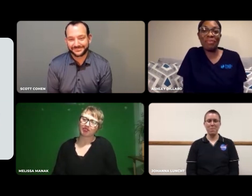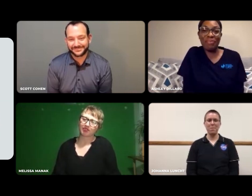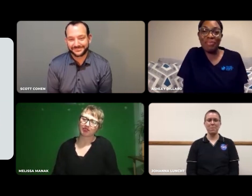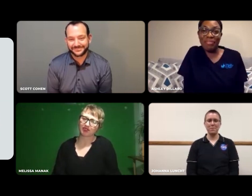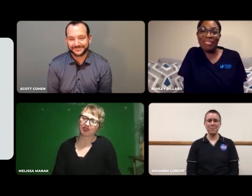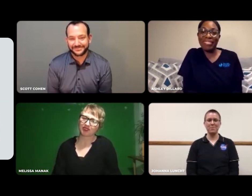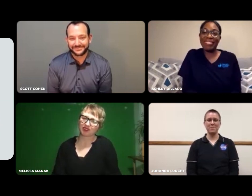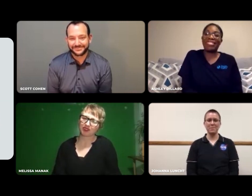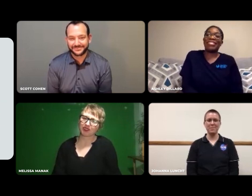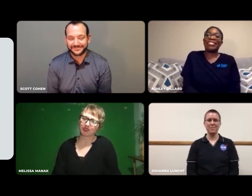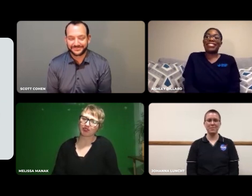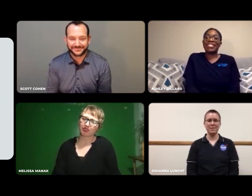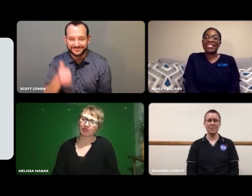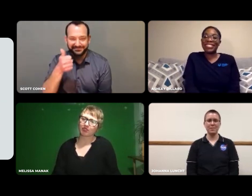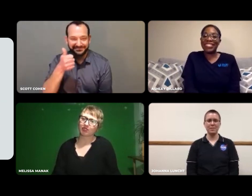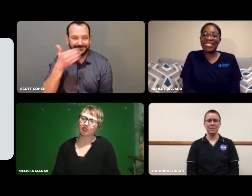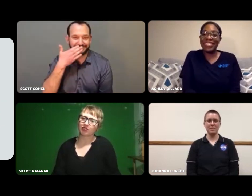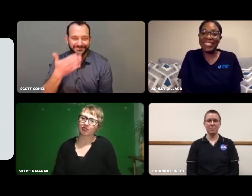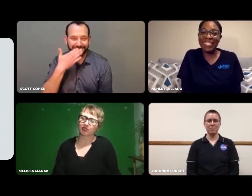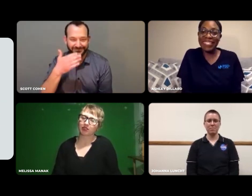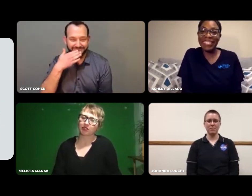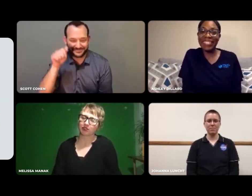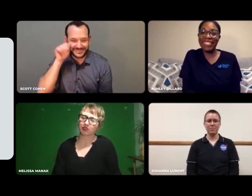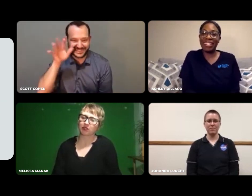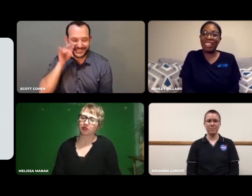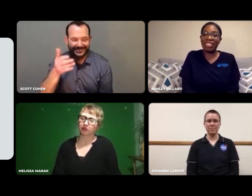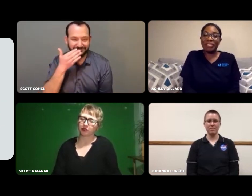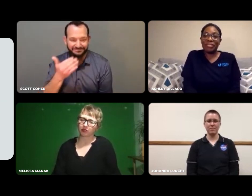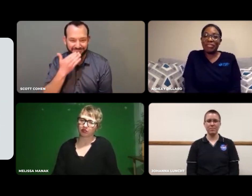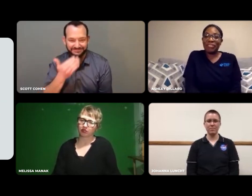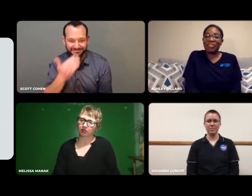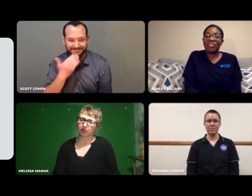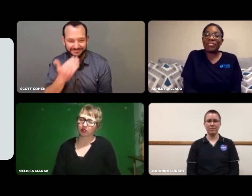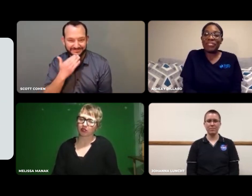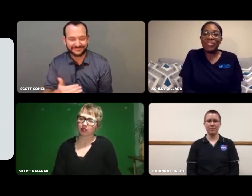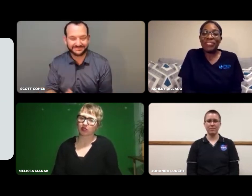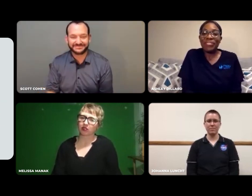Thank you, Ashley.